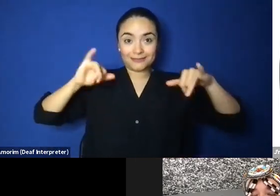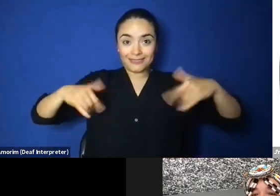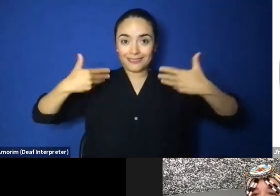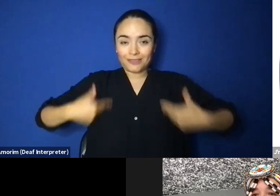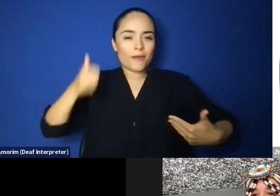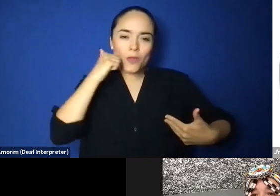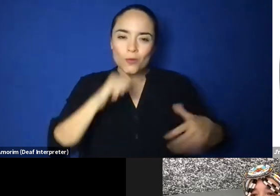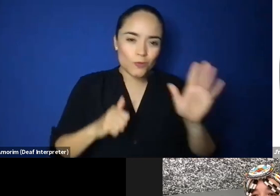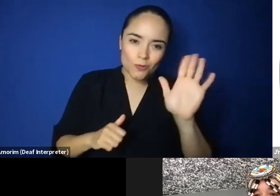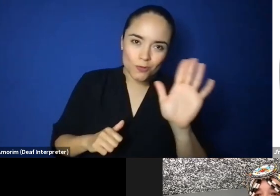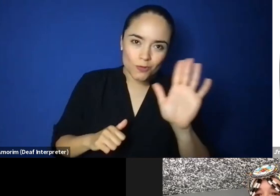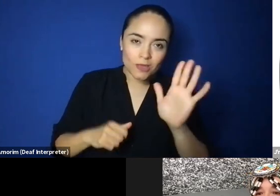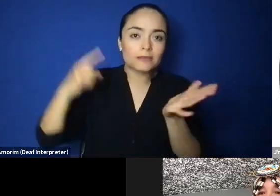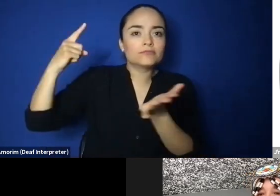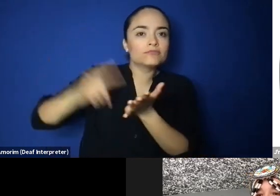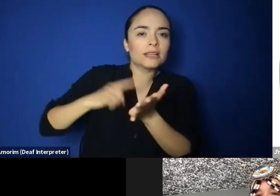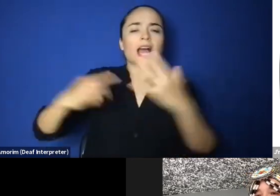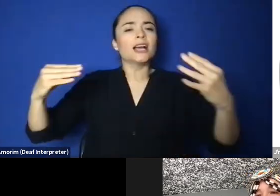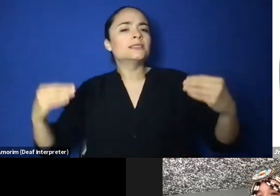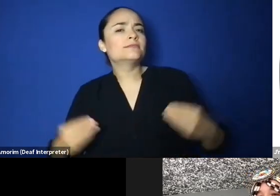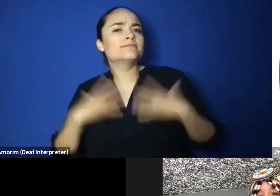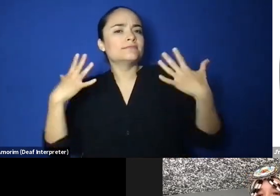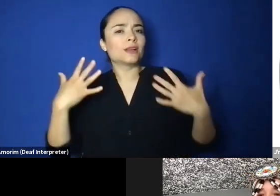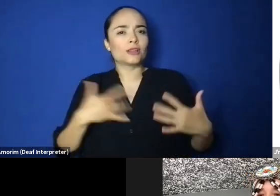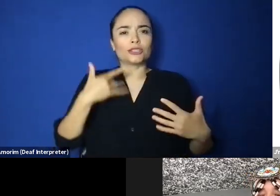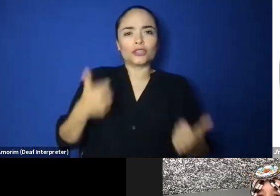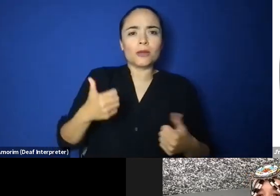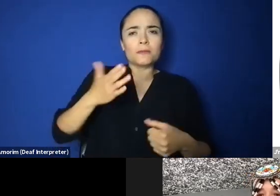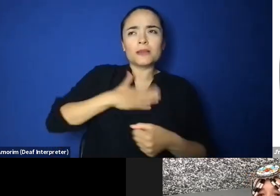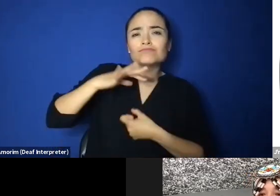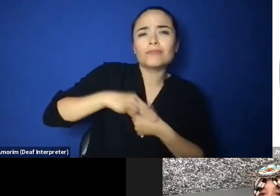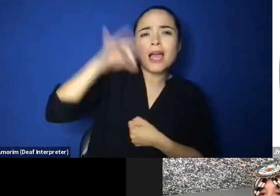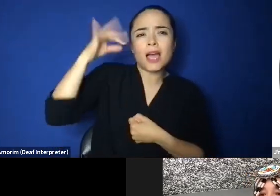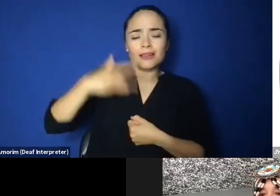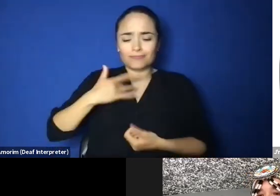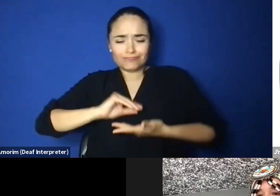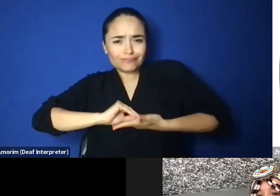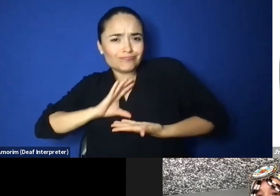about your spirit and yourself, so I'm really proud to be Anishinaabe and to share some of